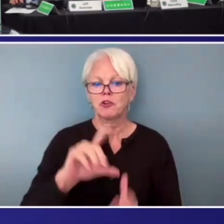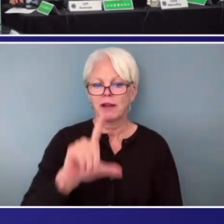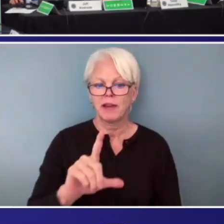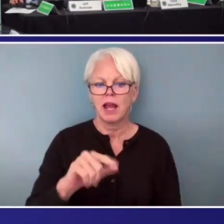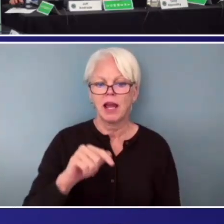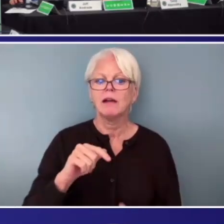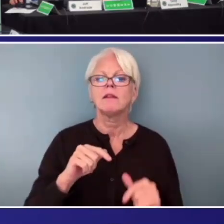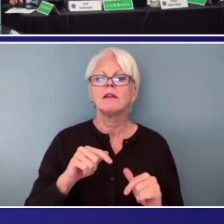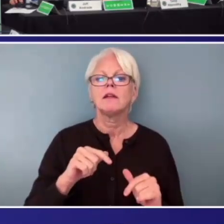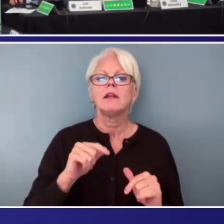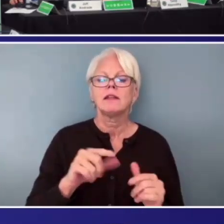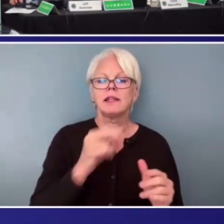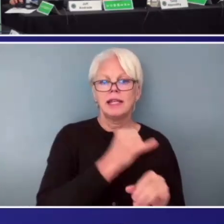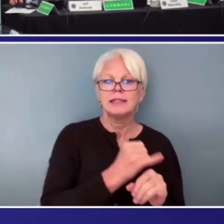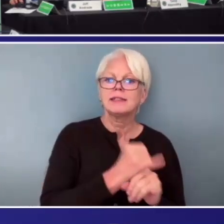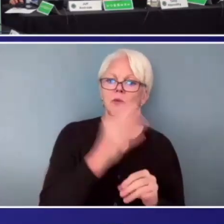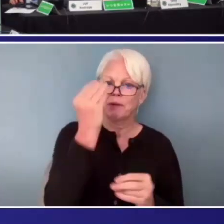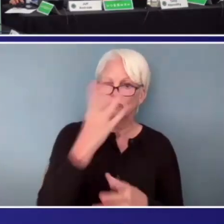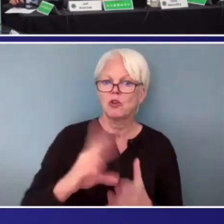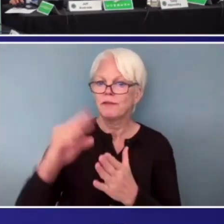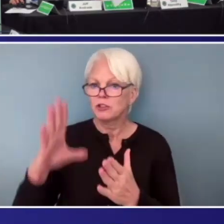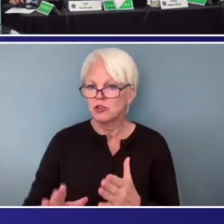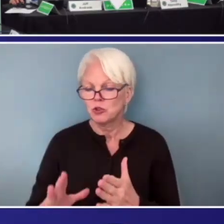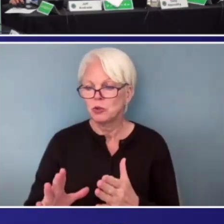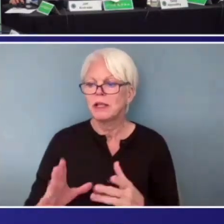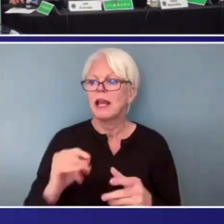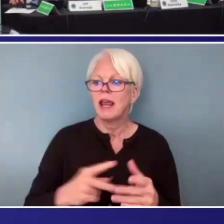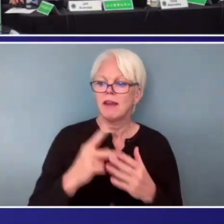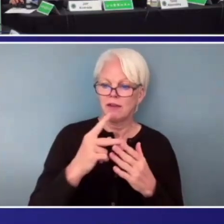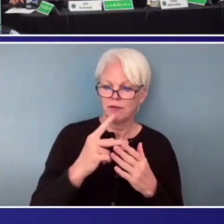plans to enroll or is enrolled in the program subject to this limitation.